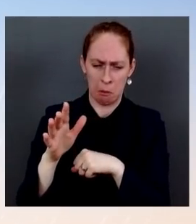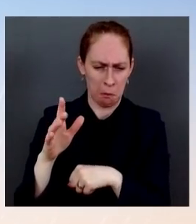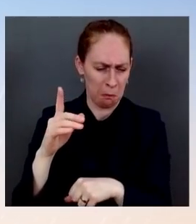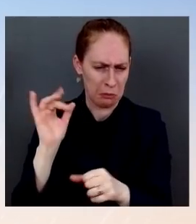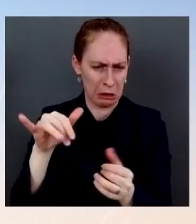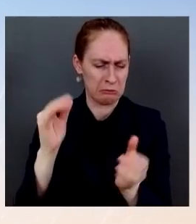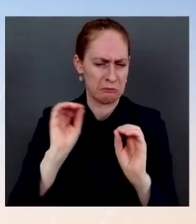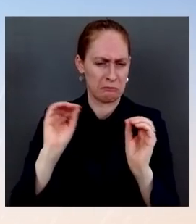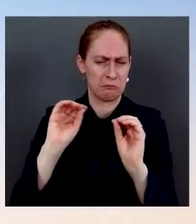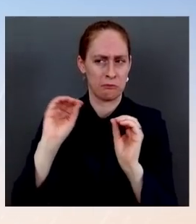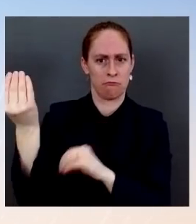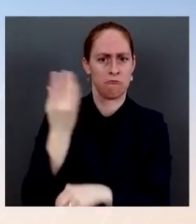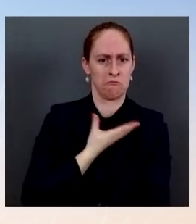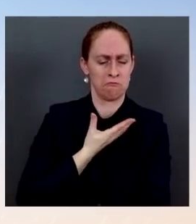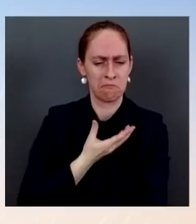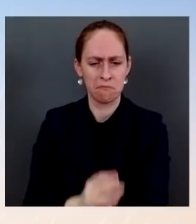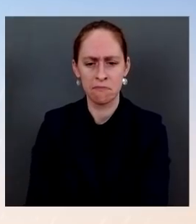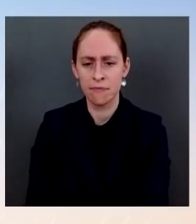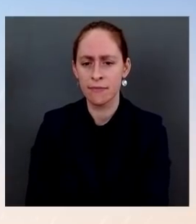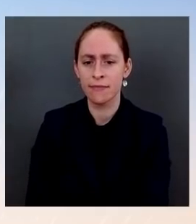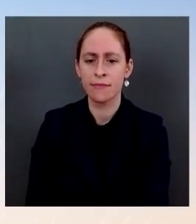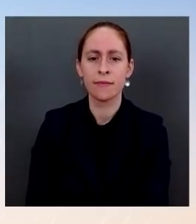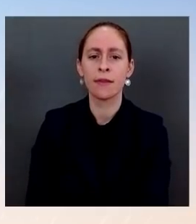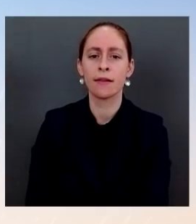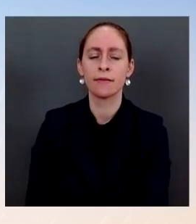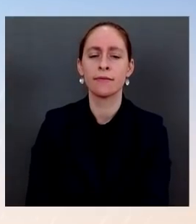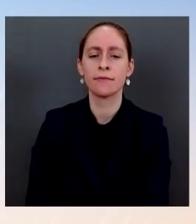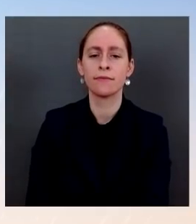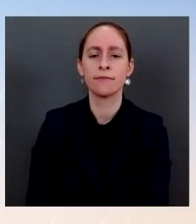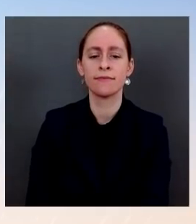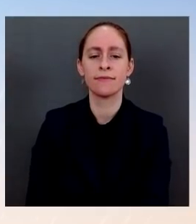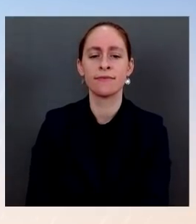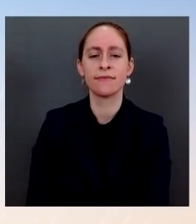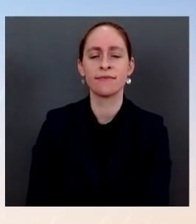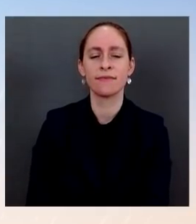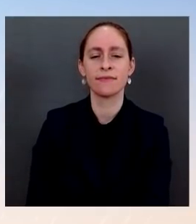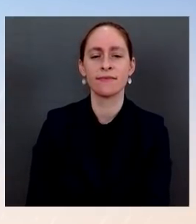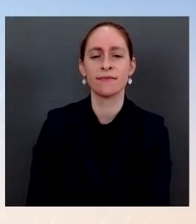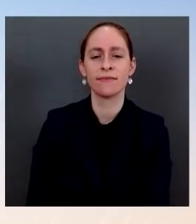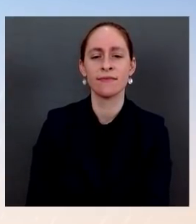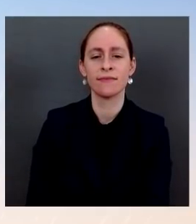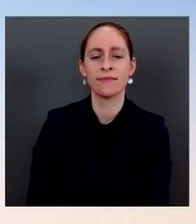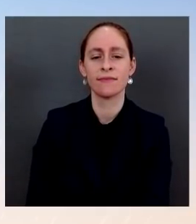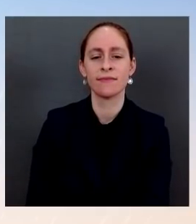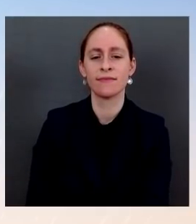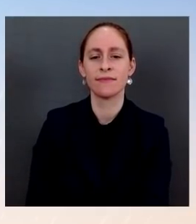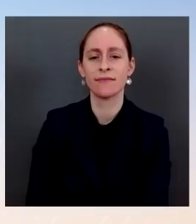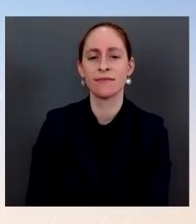500 million tests two months ago. And I just wondered -- I mean, we all knew variants were on the rise, the travel sea- --